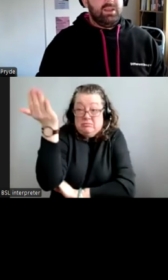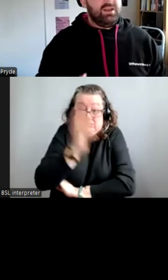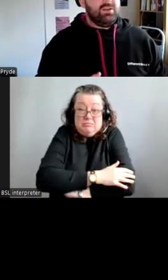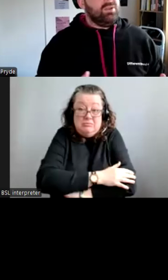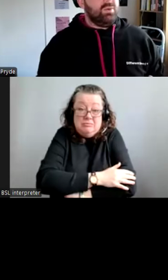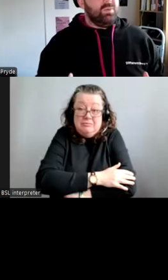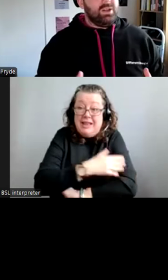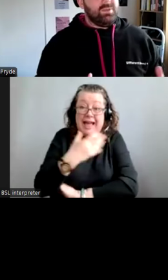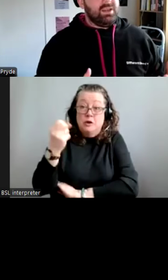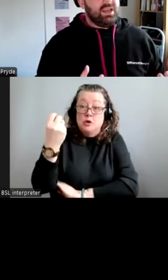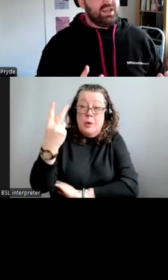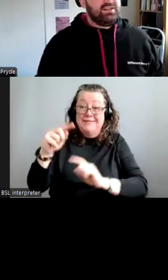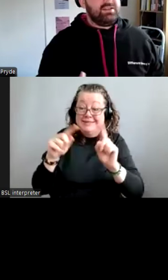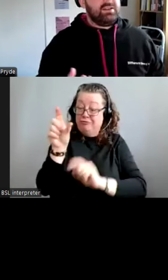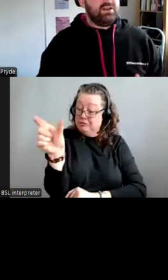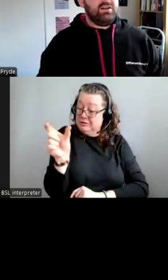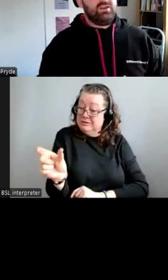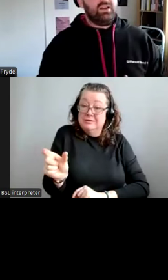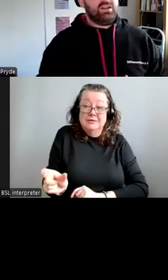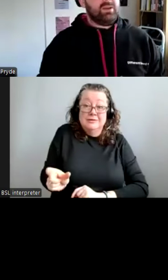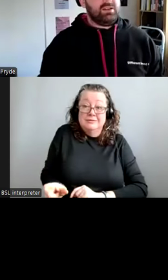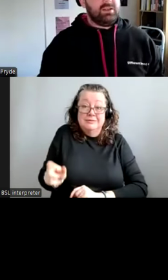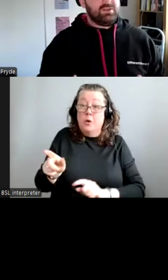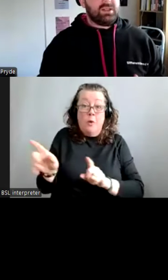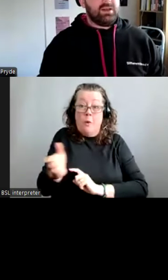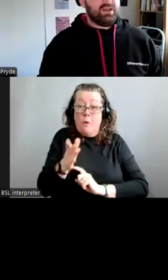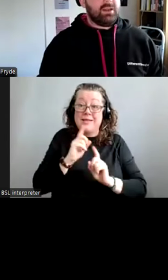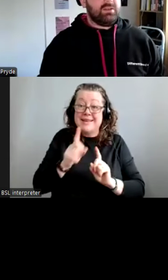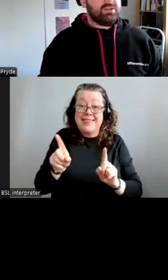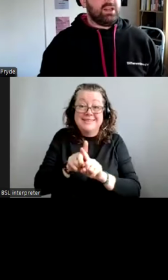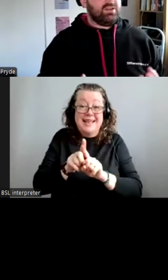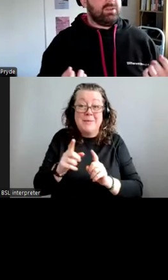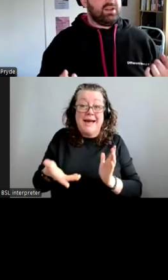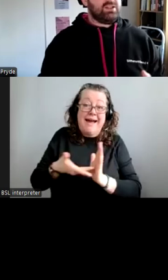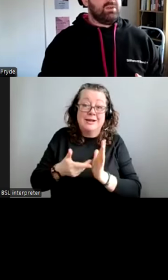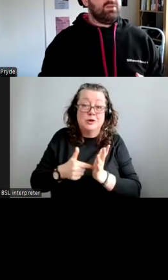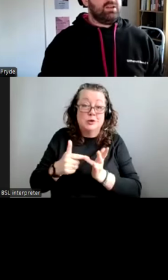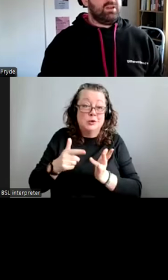they might not know what is being added into a cart. They may need to also step back and understand context around it